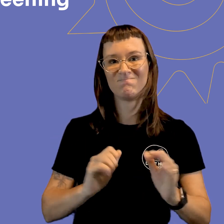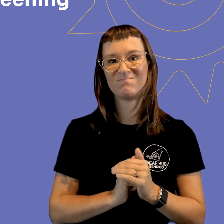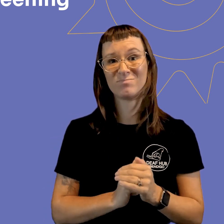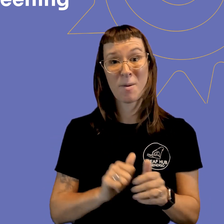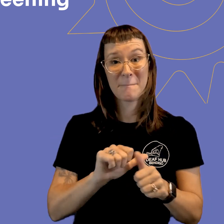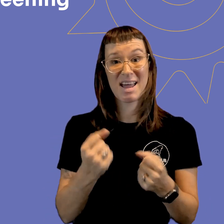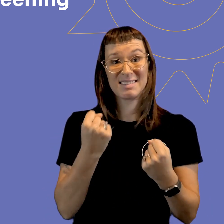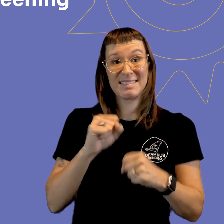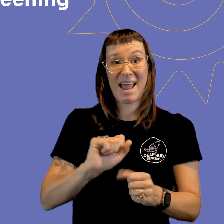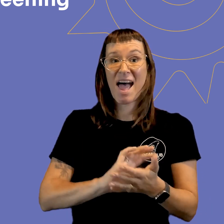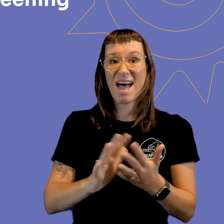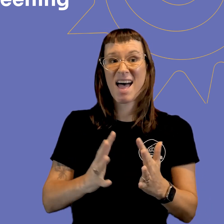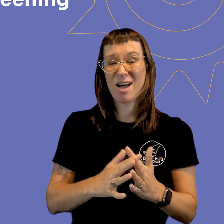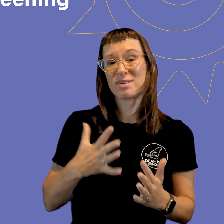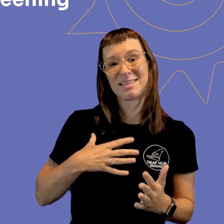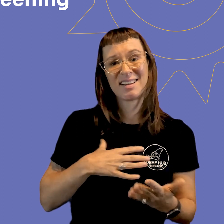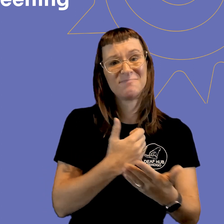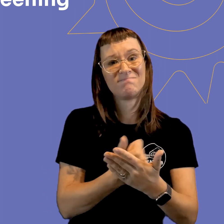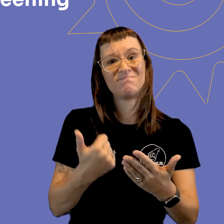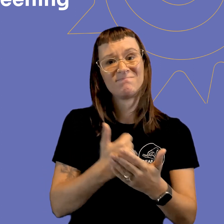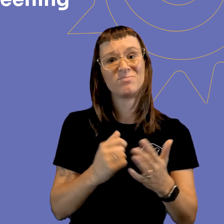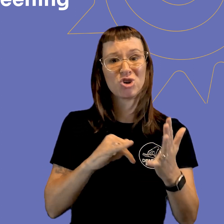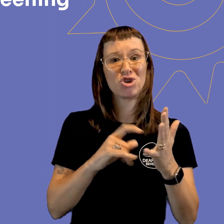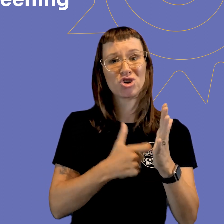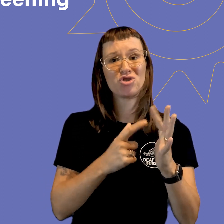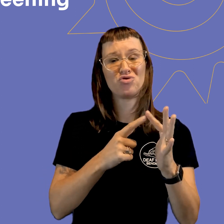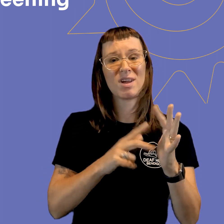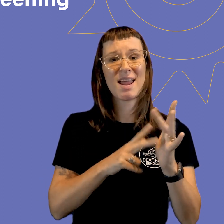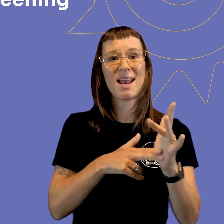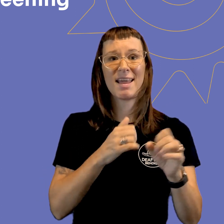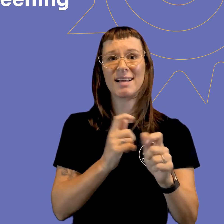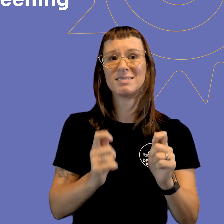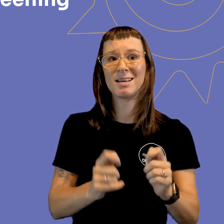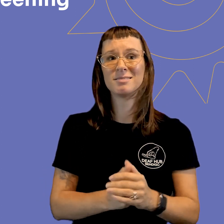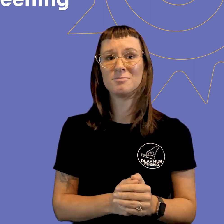So, your best protection is to have regular cervical screening tests even if you've had the HPV vaccine.